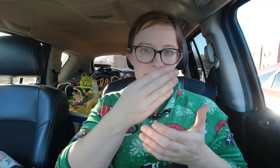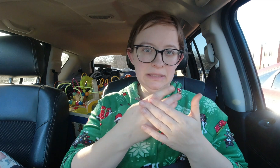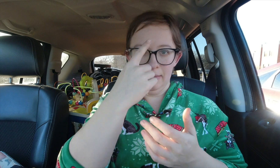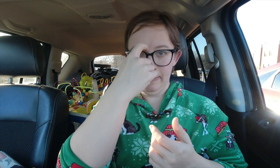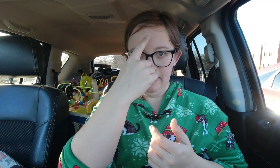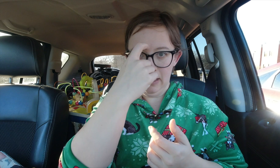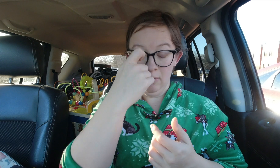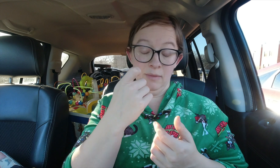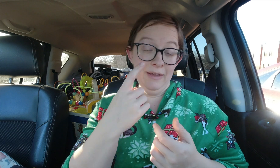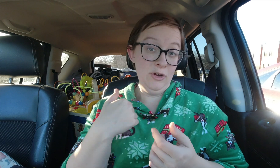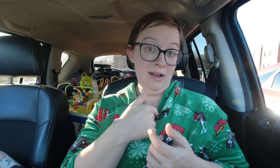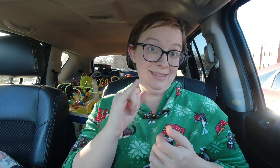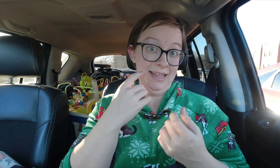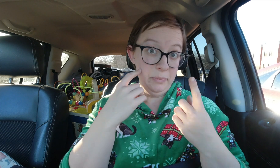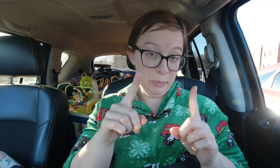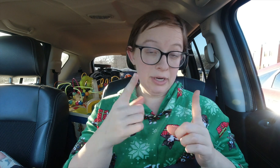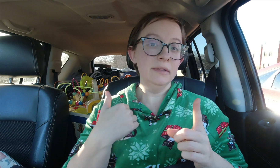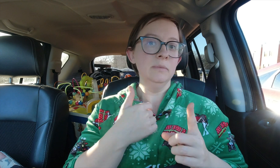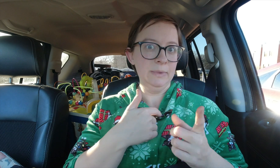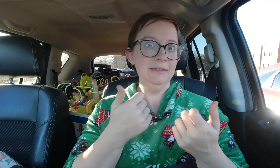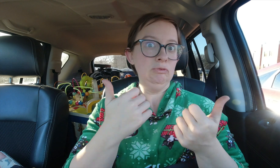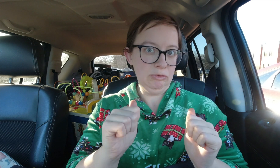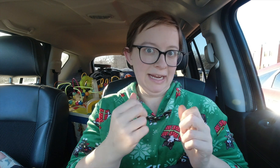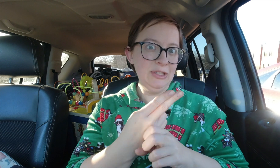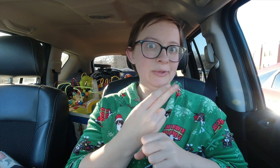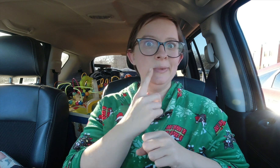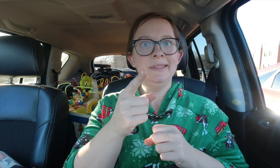cry it out method, with our son Mikko and for us that worked.